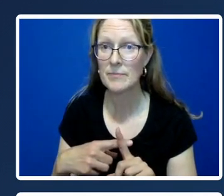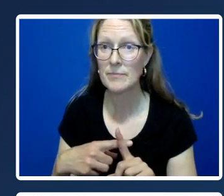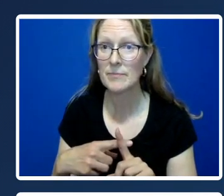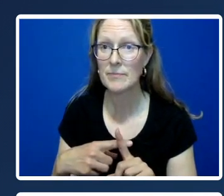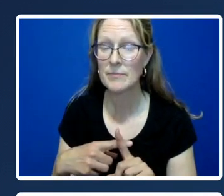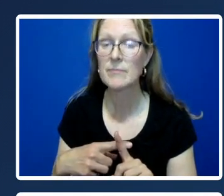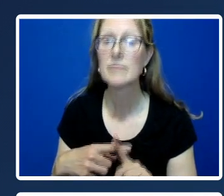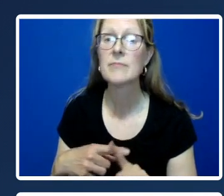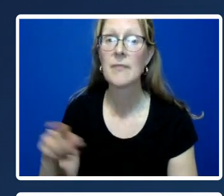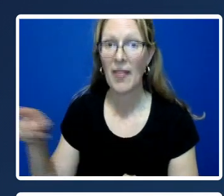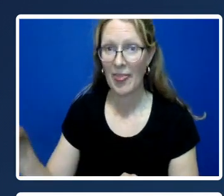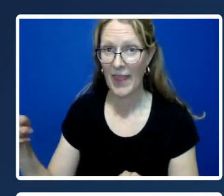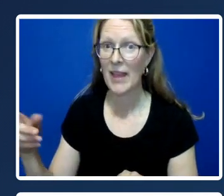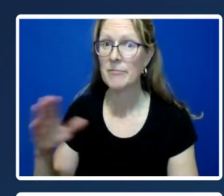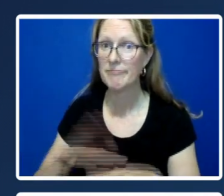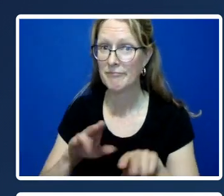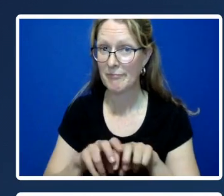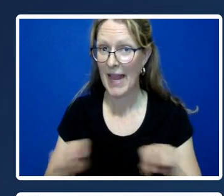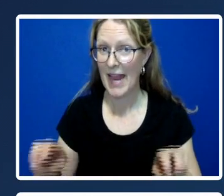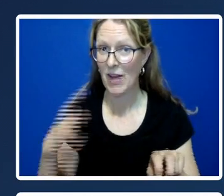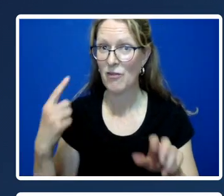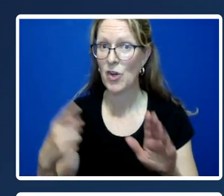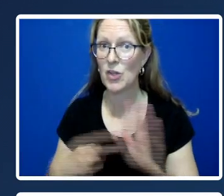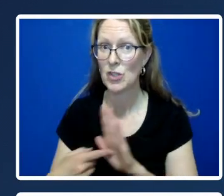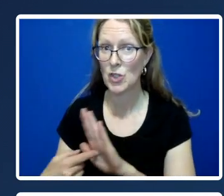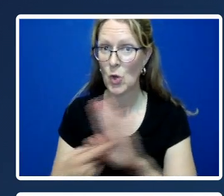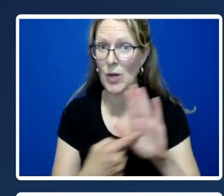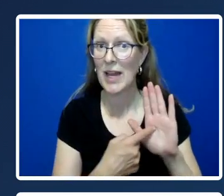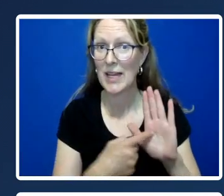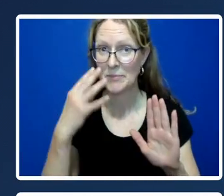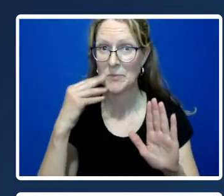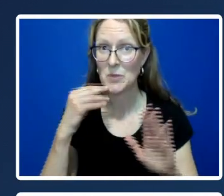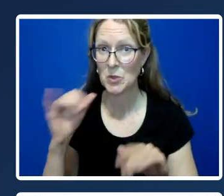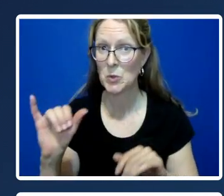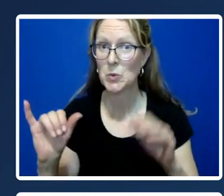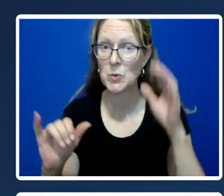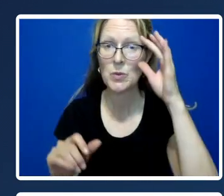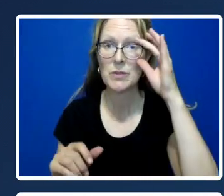And then the photo at the top there is one of the stories that we had and get to name